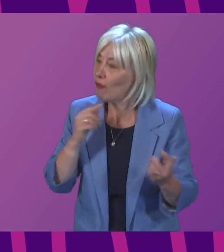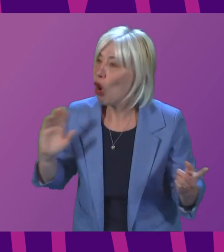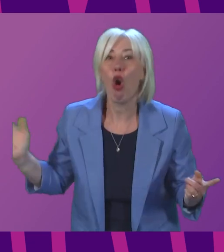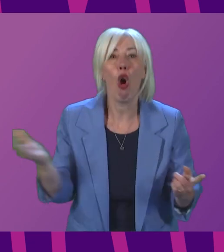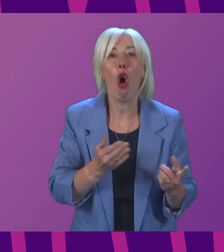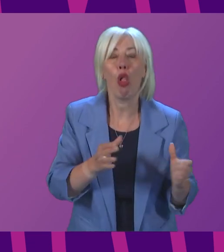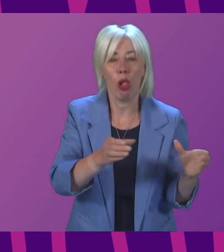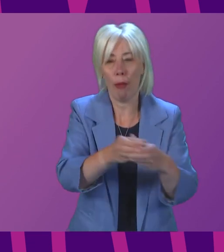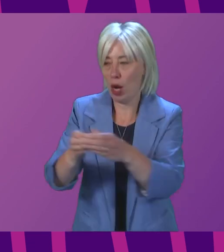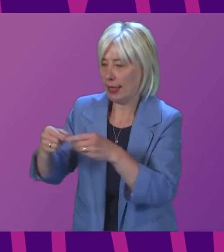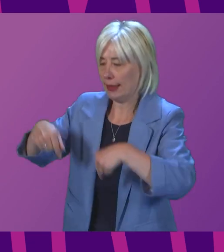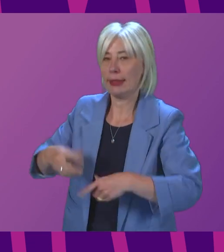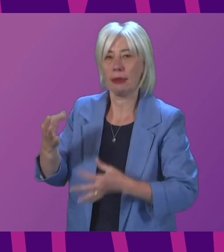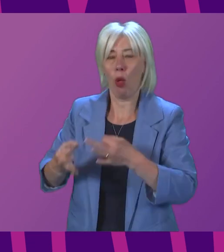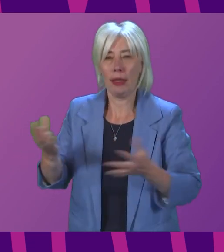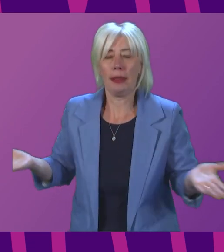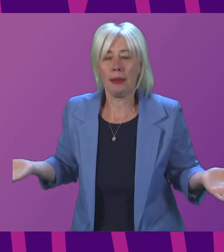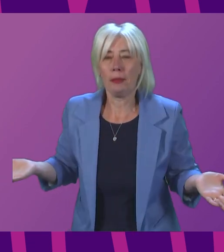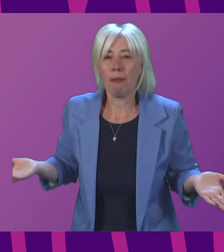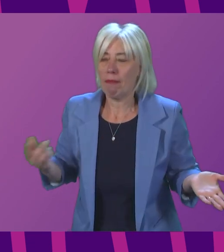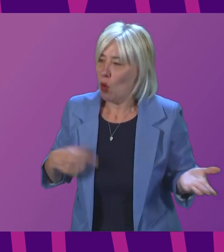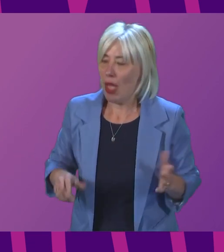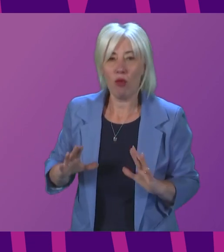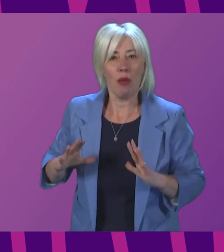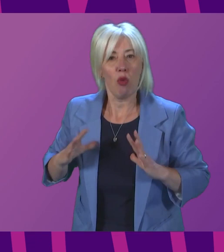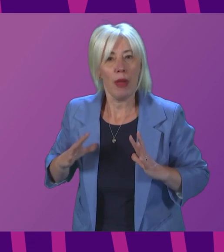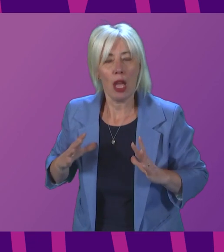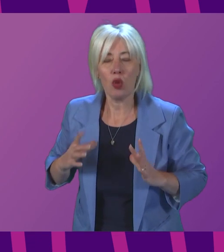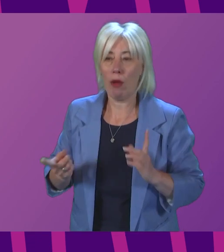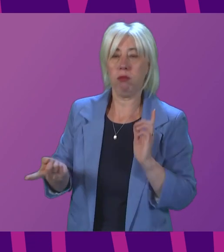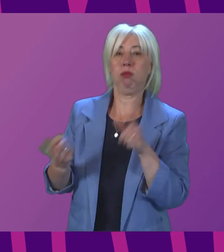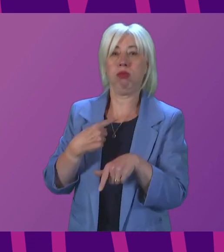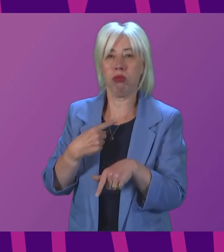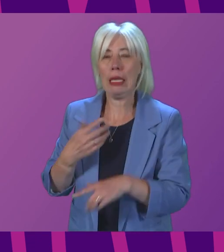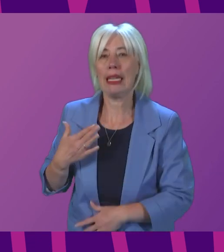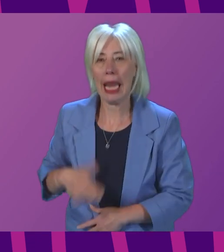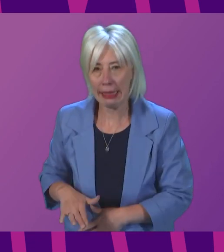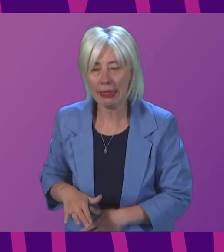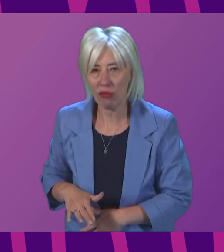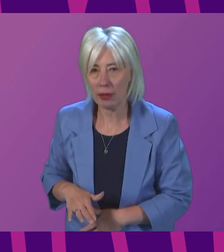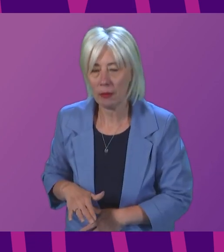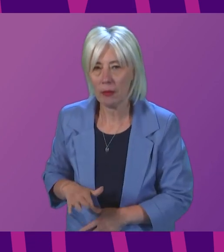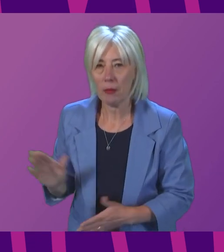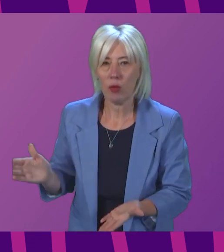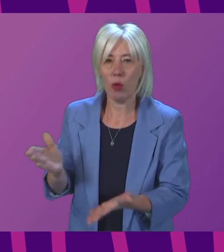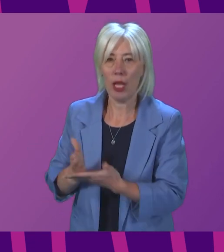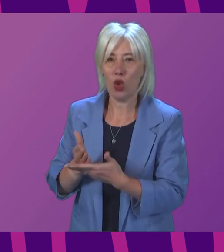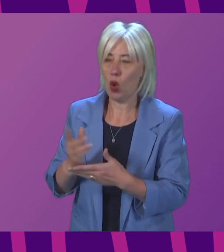We all have to be prepared to act when necessary in a way that aligns with what we say around